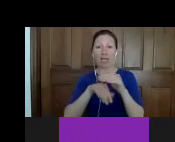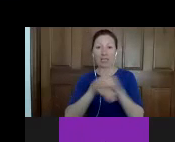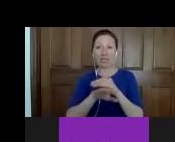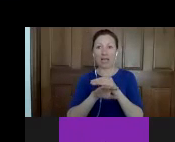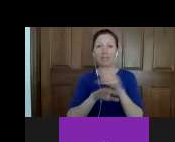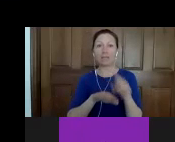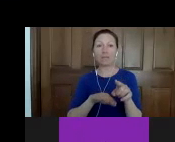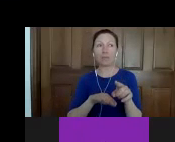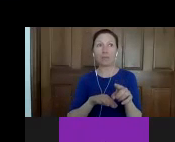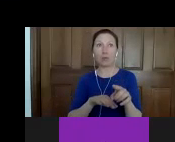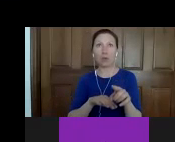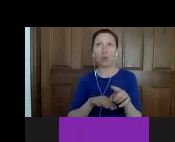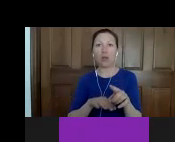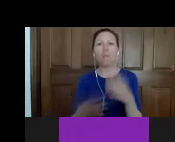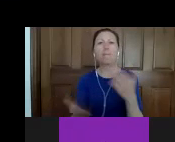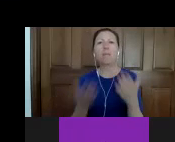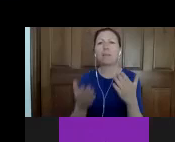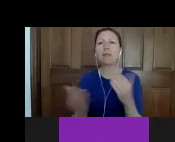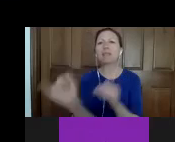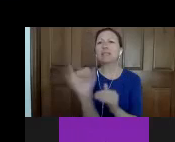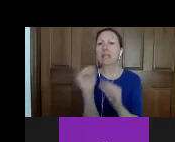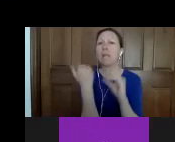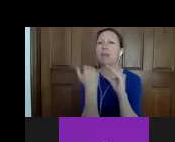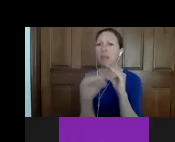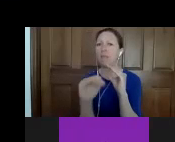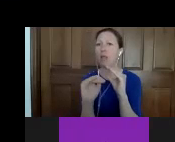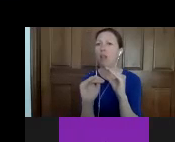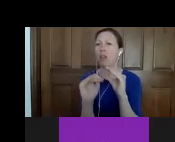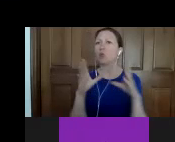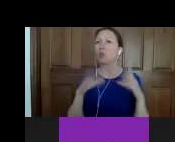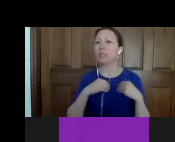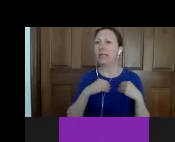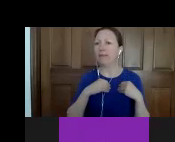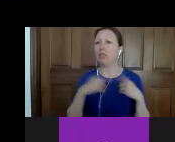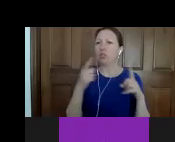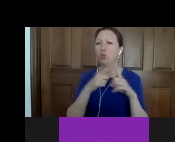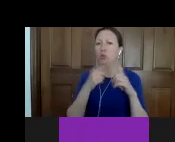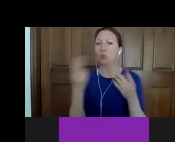it would probably be in the same e mail you received to sign up for this or if you want